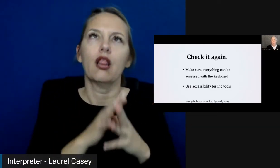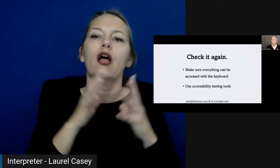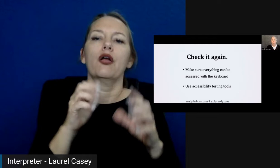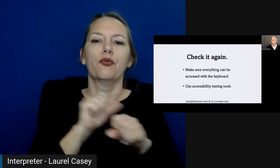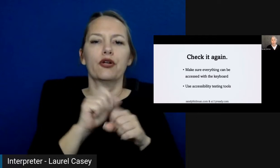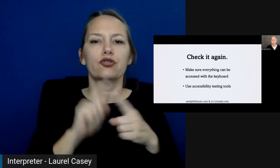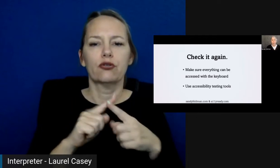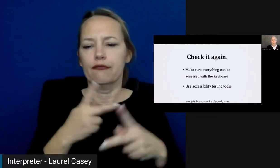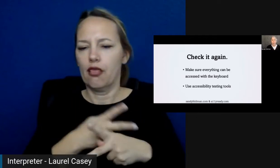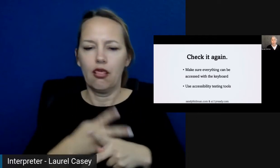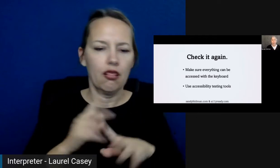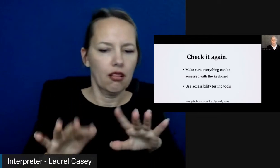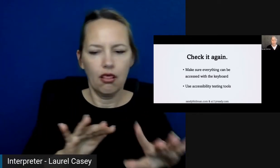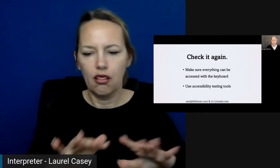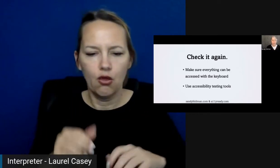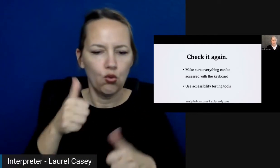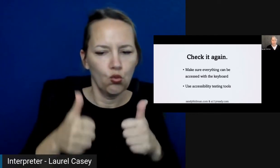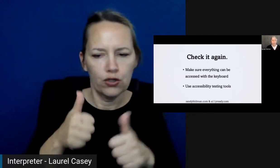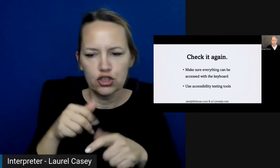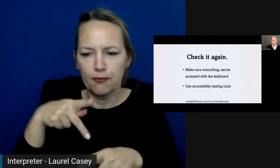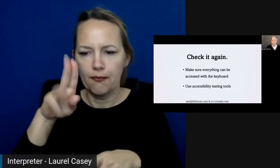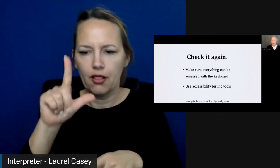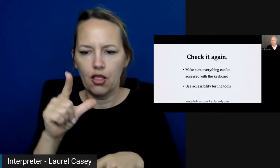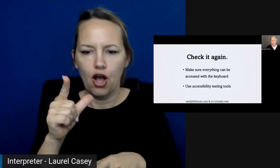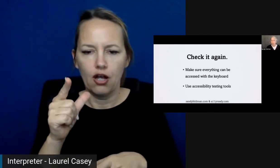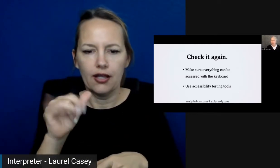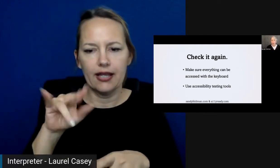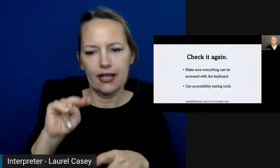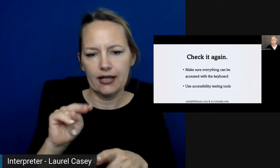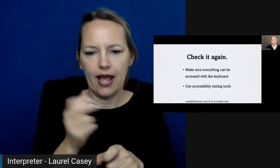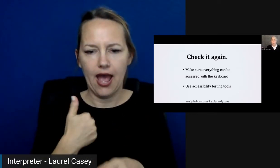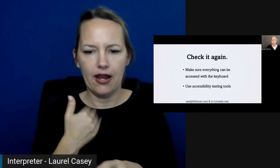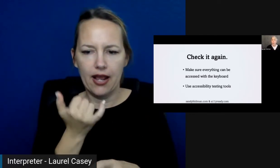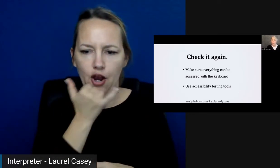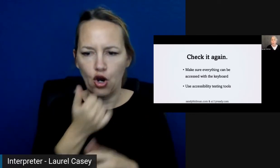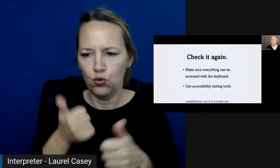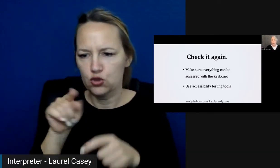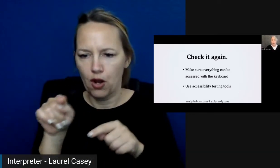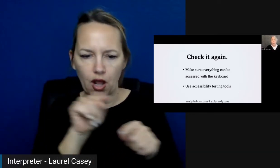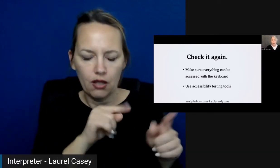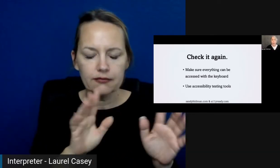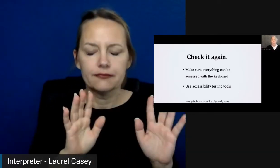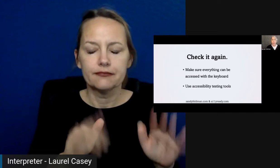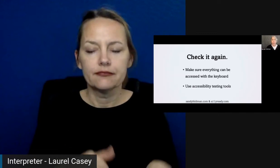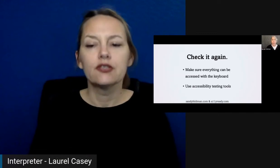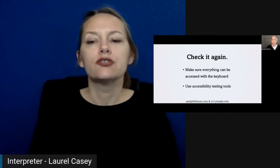what plug-in introduced the errors. So, now I'm going to talk about a particular kind of plug-in